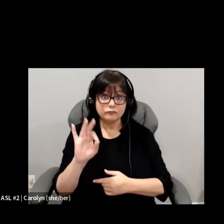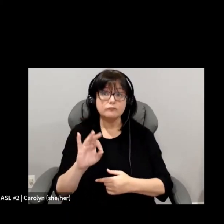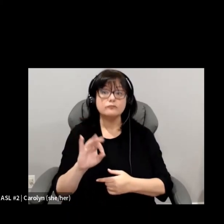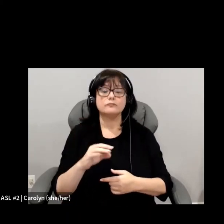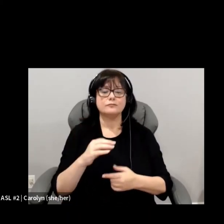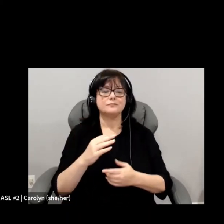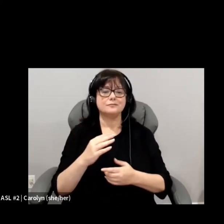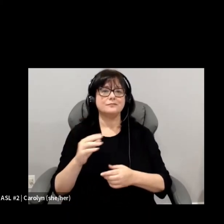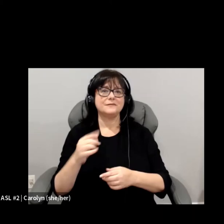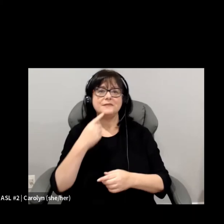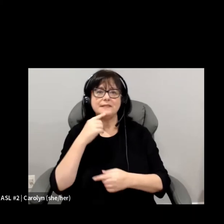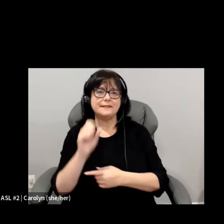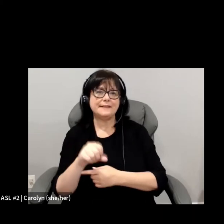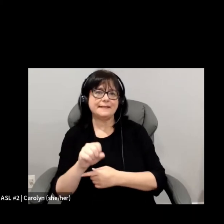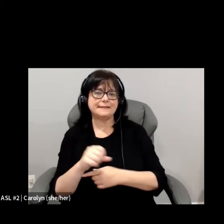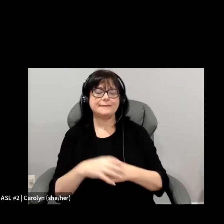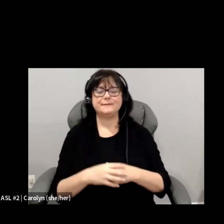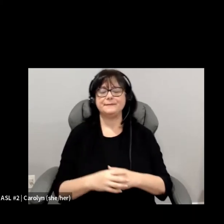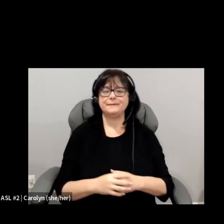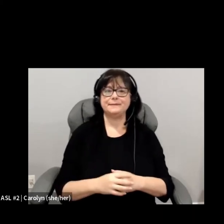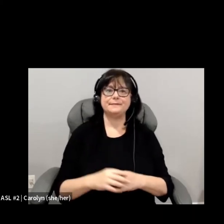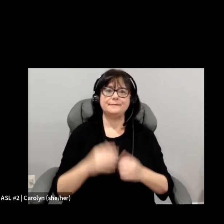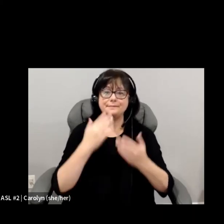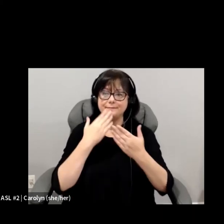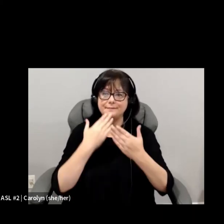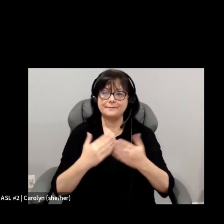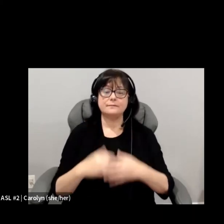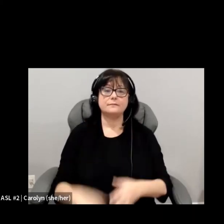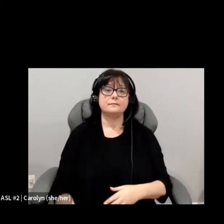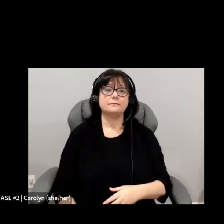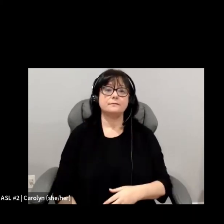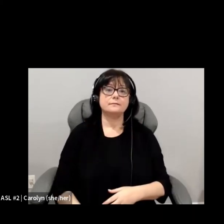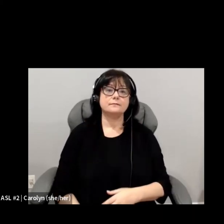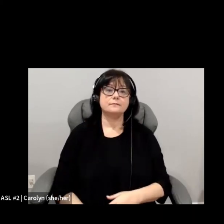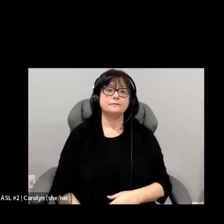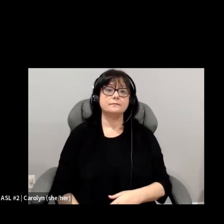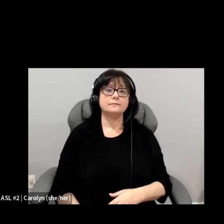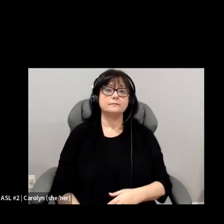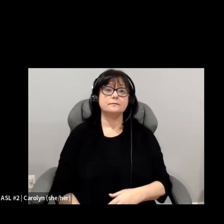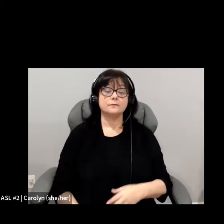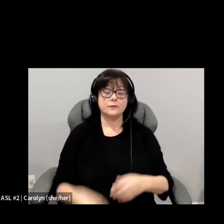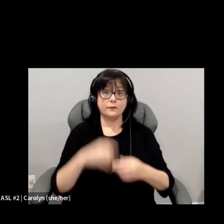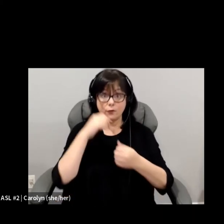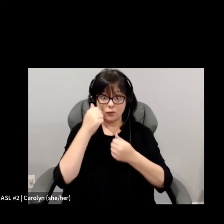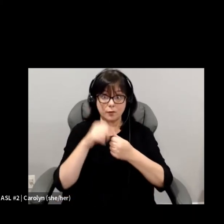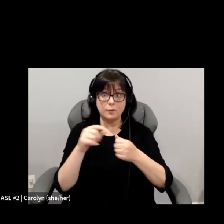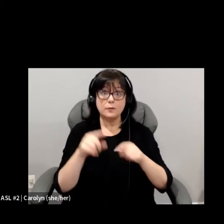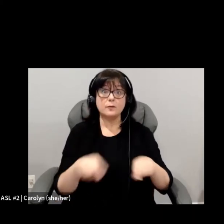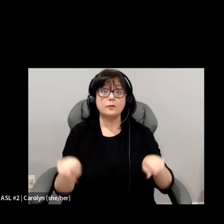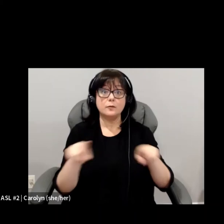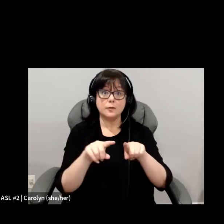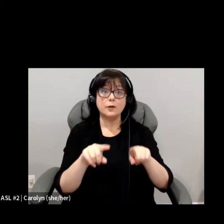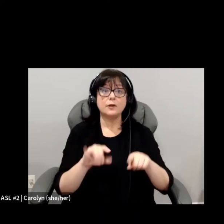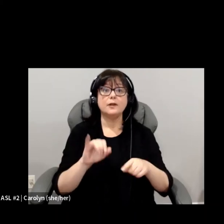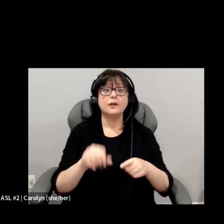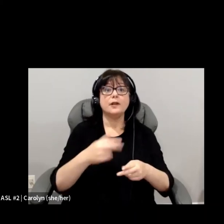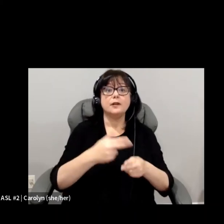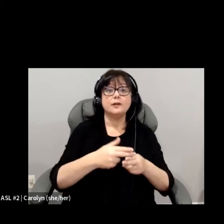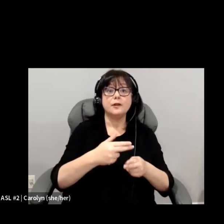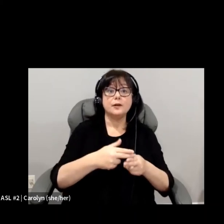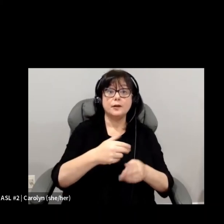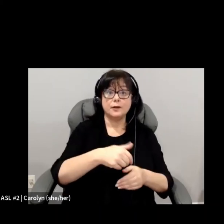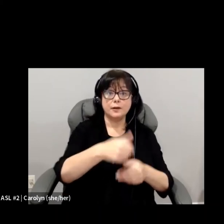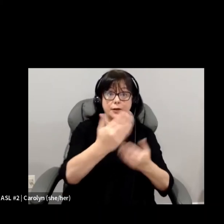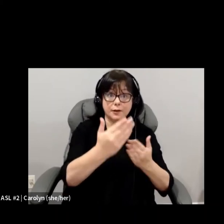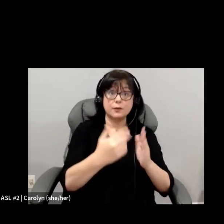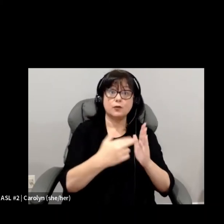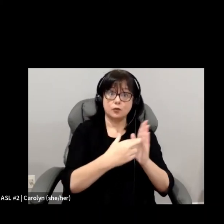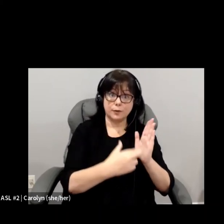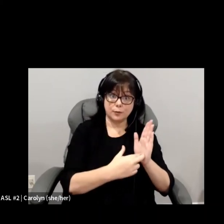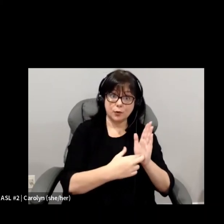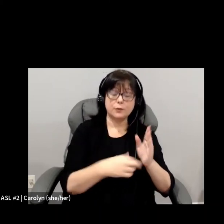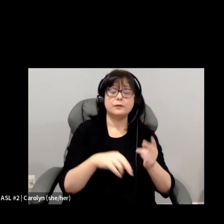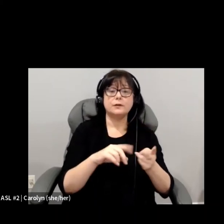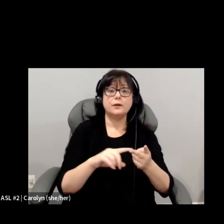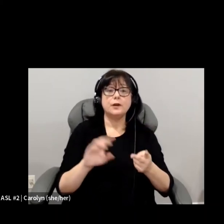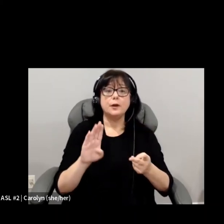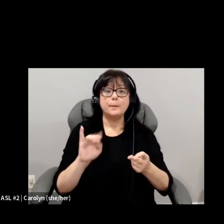Laura Upans : THE NOMINATIONS REPORT AND THE BIOS ARE IN YOUR AGM PACKAGE.